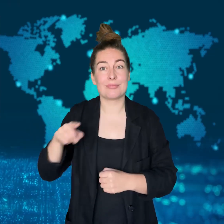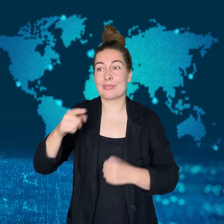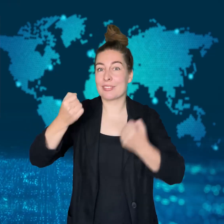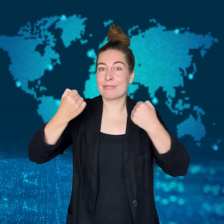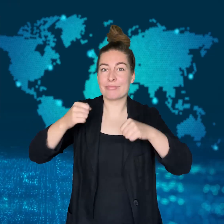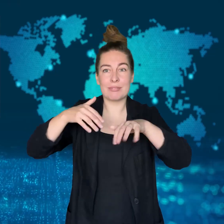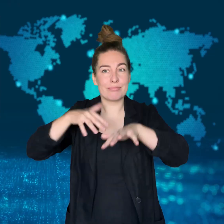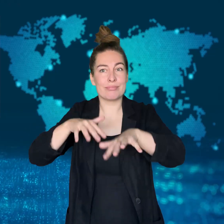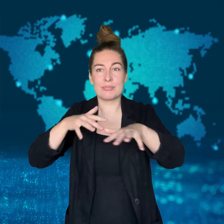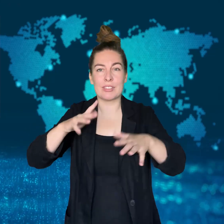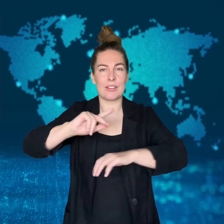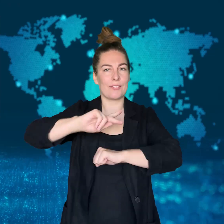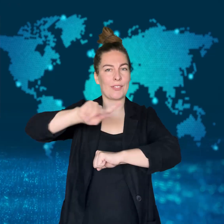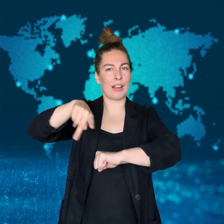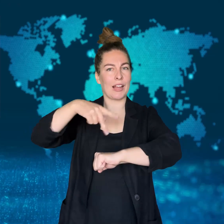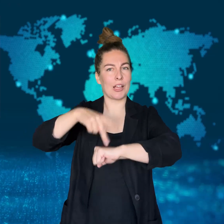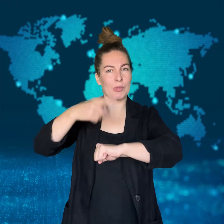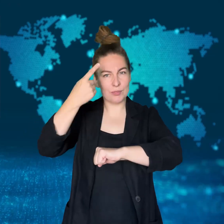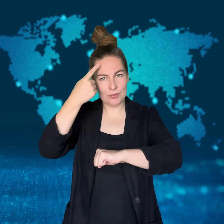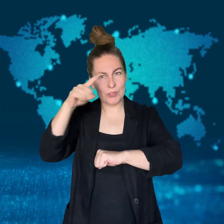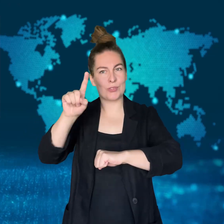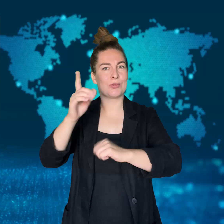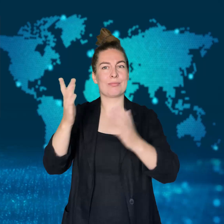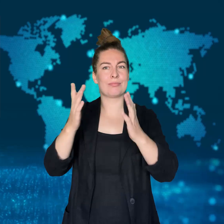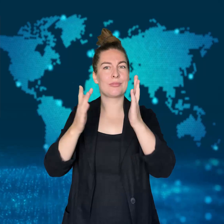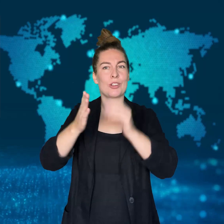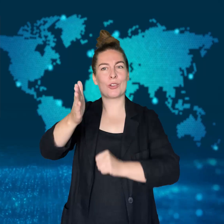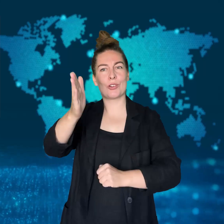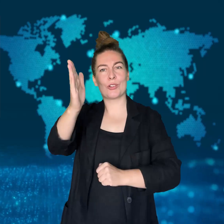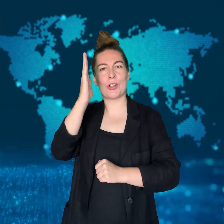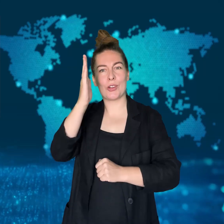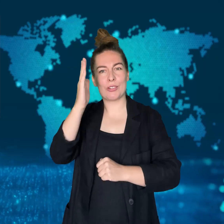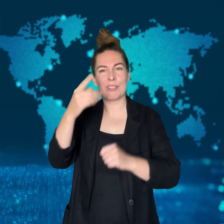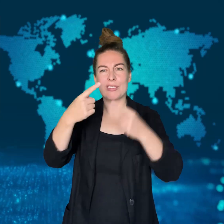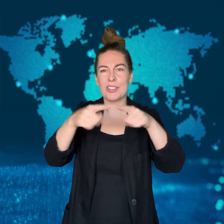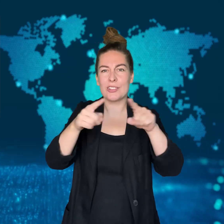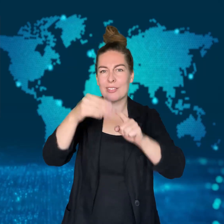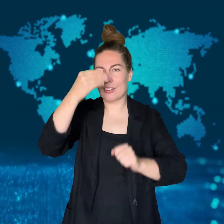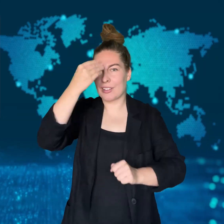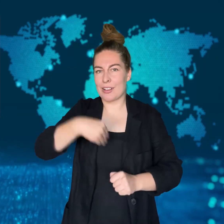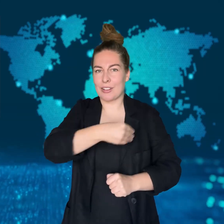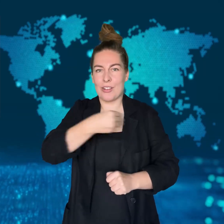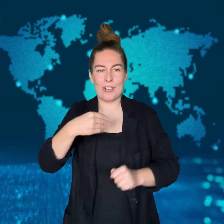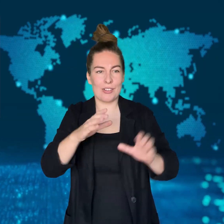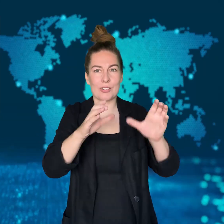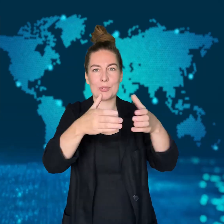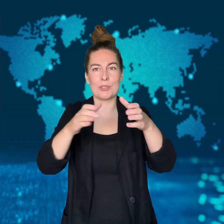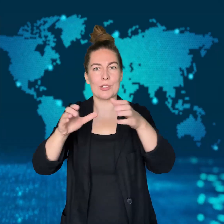The Philippines for Jesus Movement and other Christian groups agreed